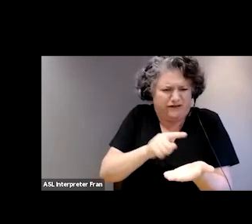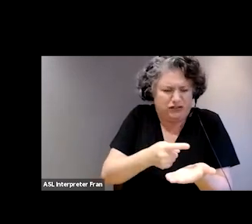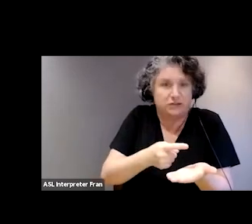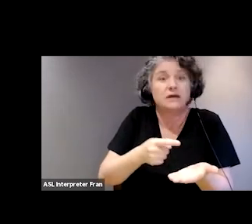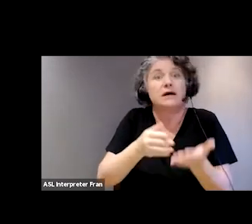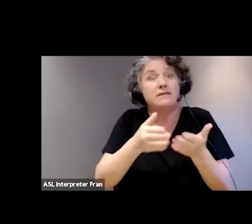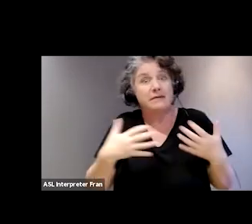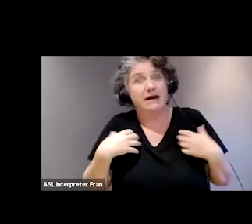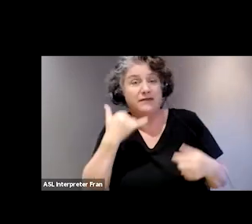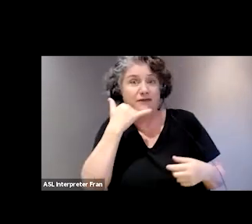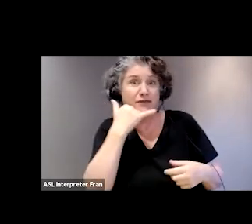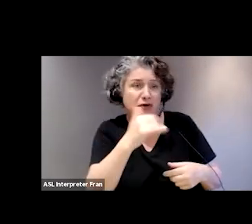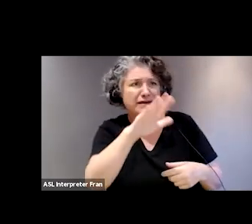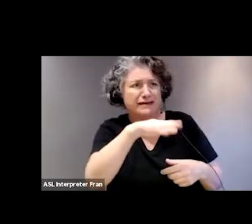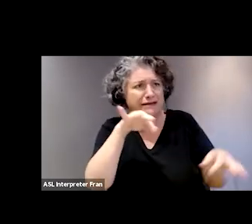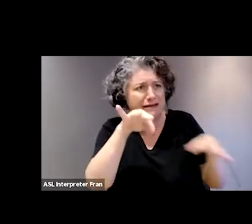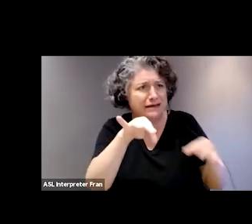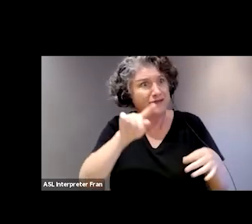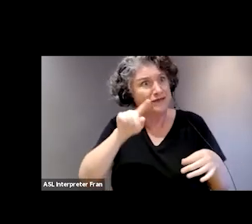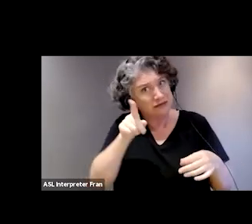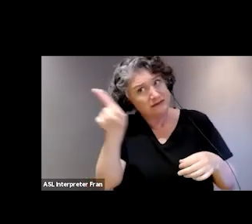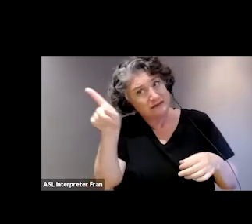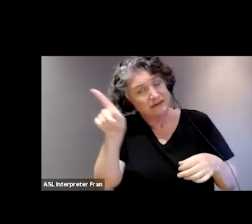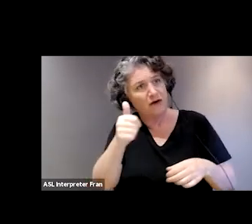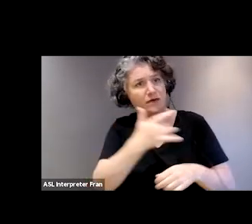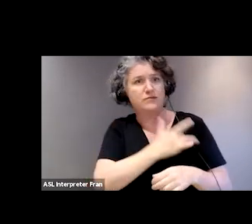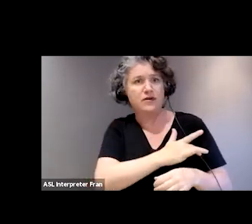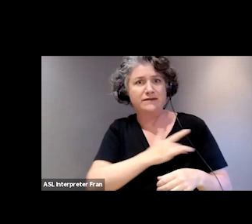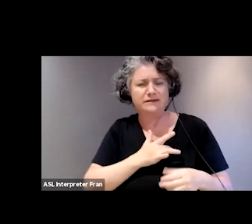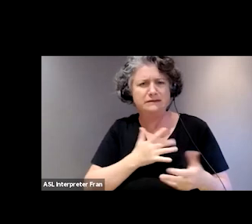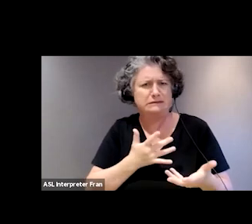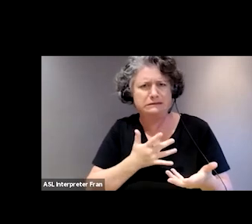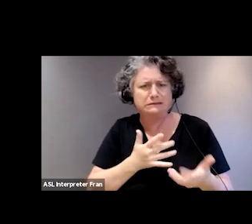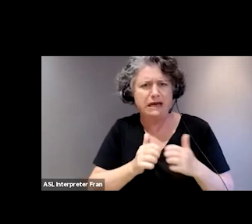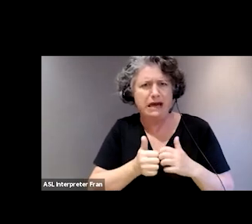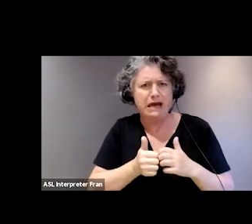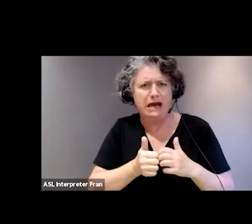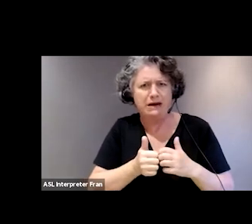vaccine from (word?), and